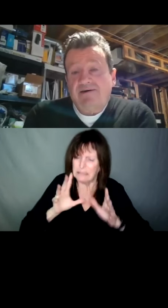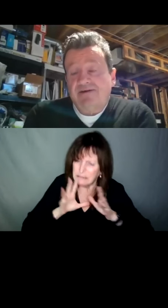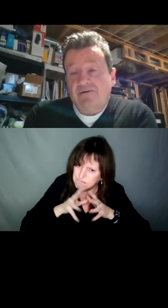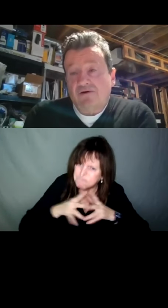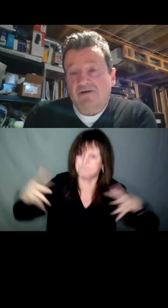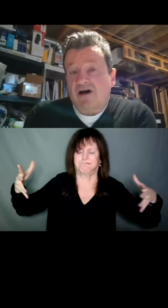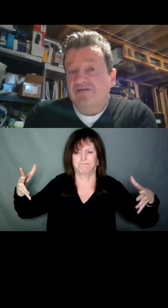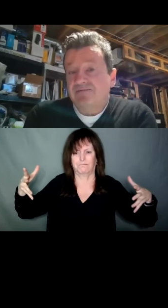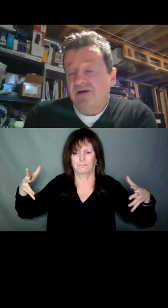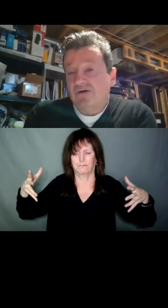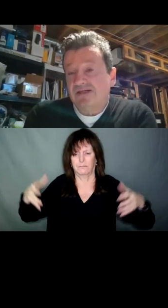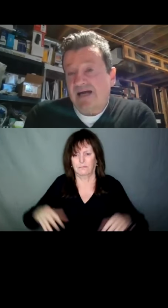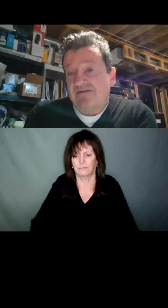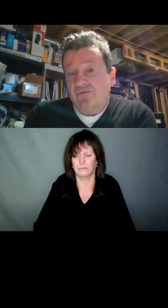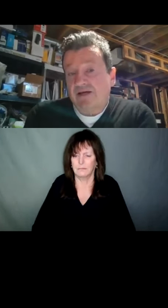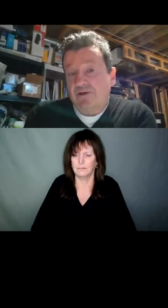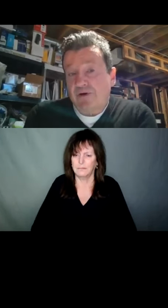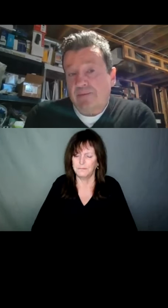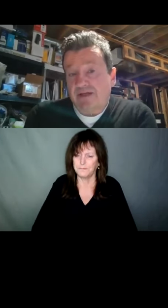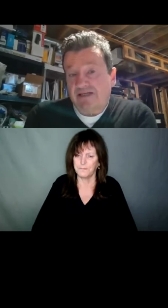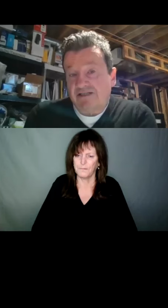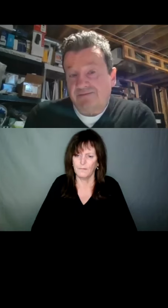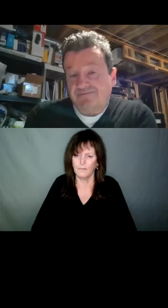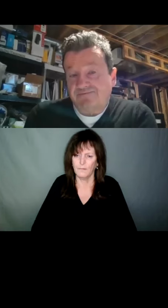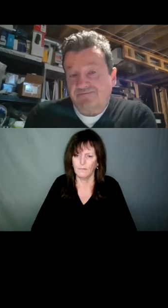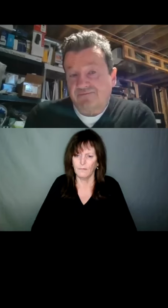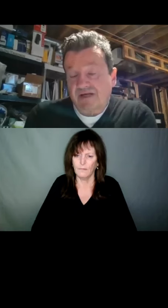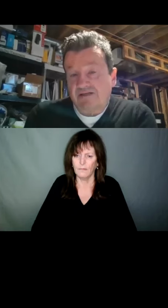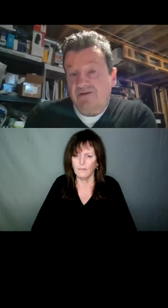personal opinion that we increase our vaccinated